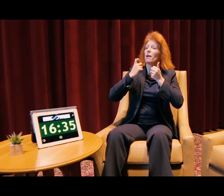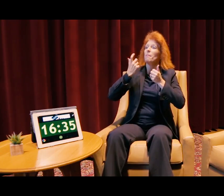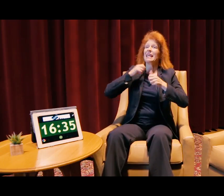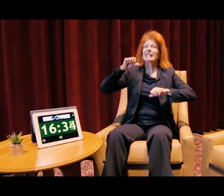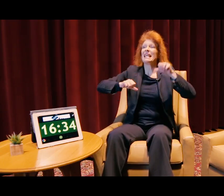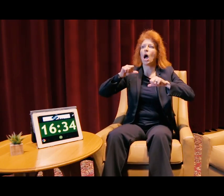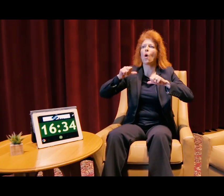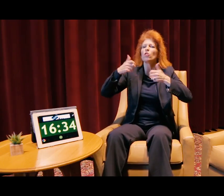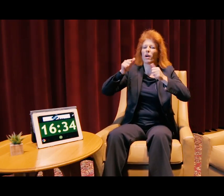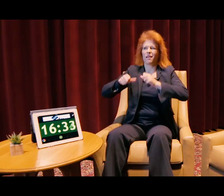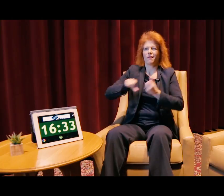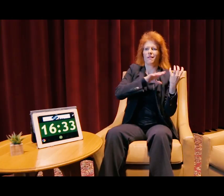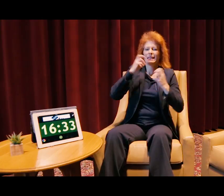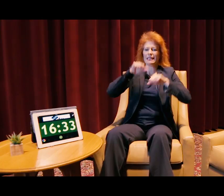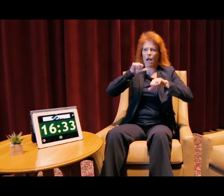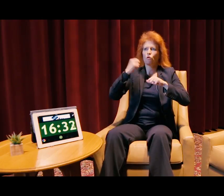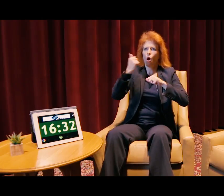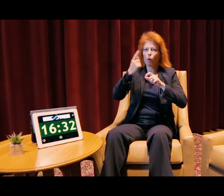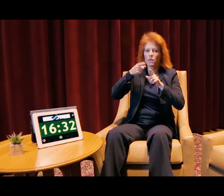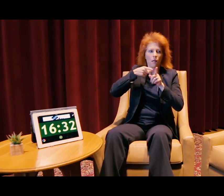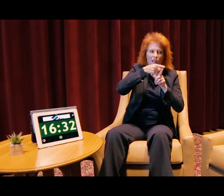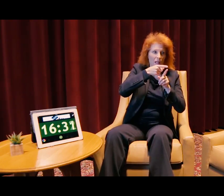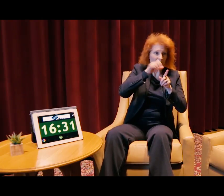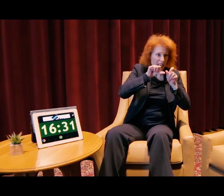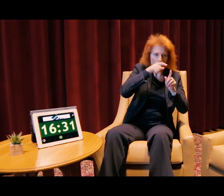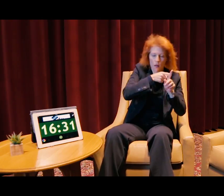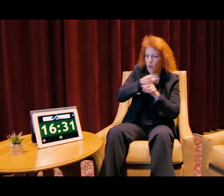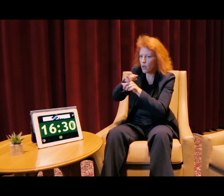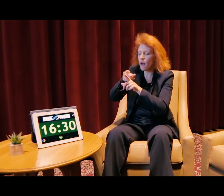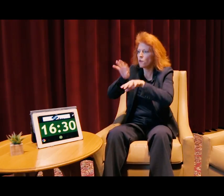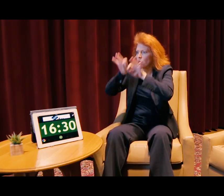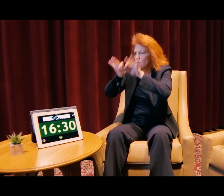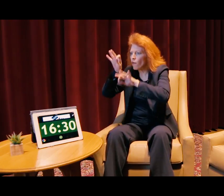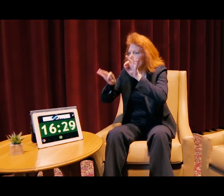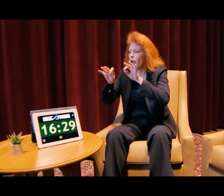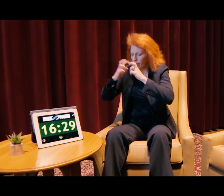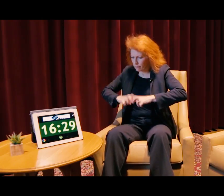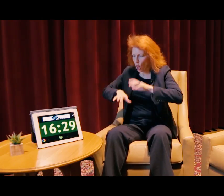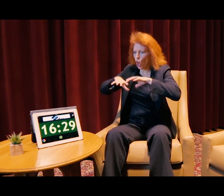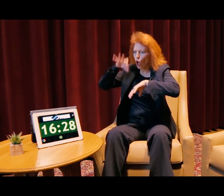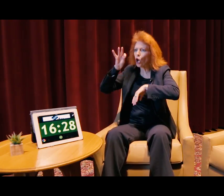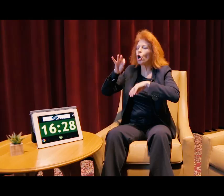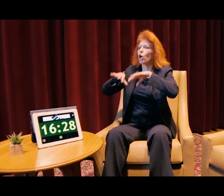and stay in the field of discovery. And those two counterbalances, if you will,